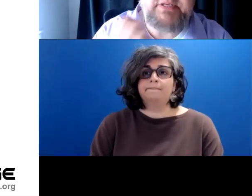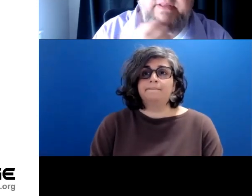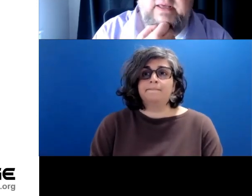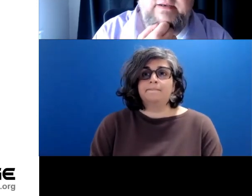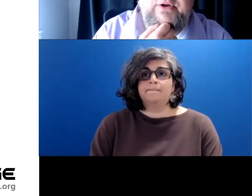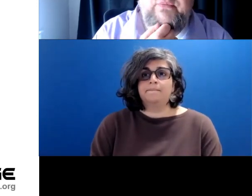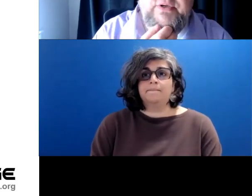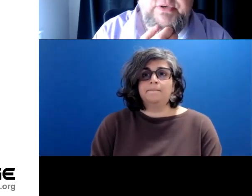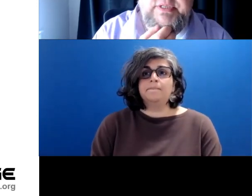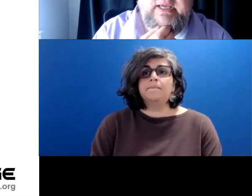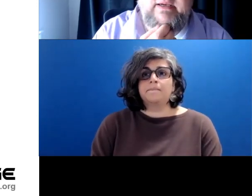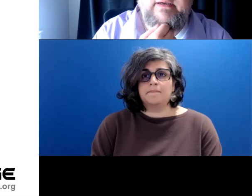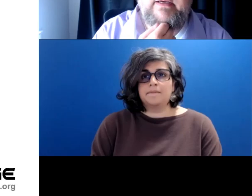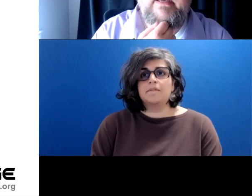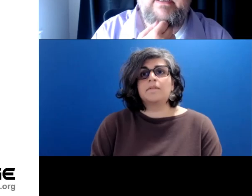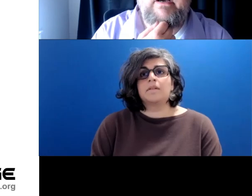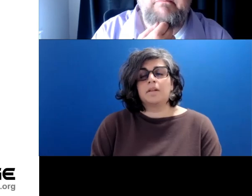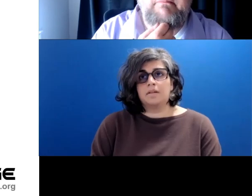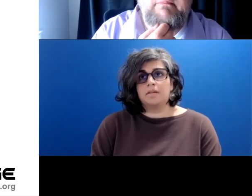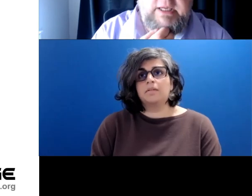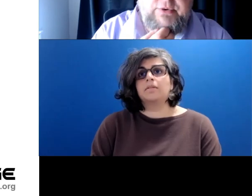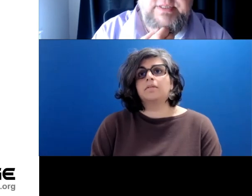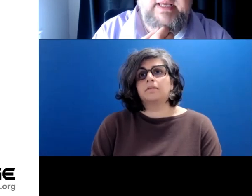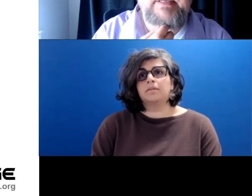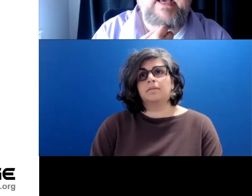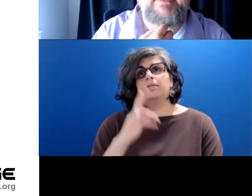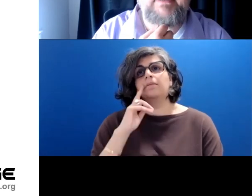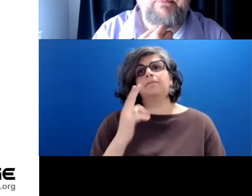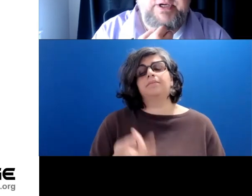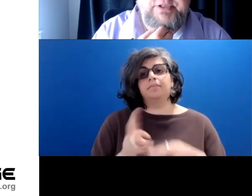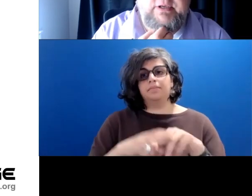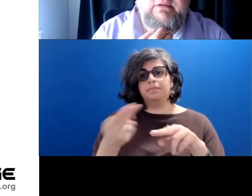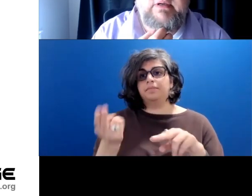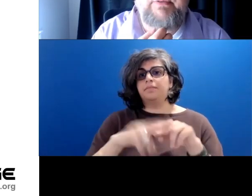And I'm seeing that, you know, folks are seeing increased anxiety and depression